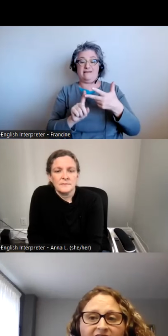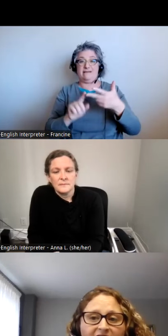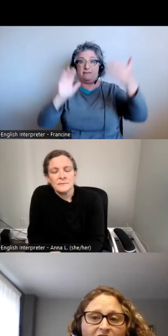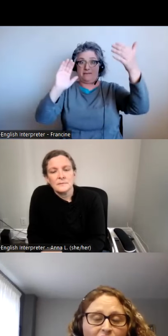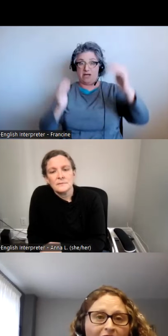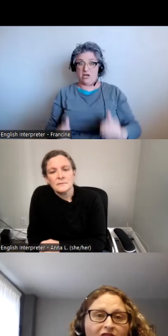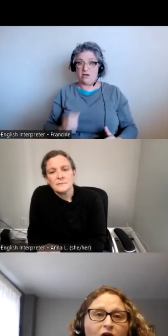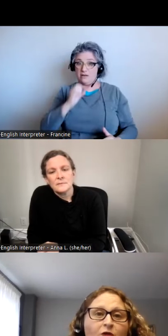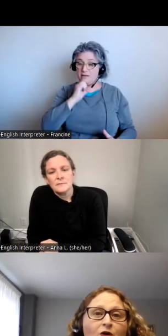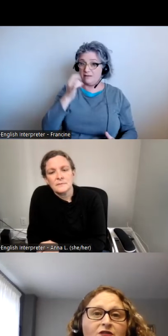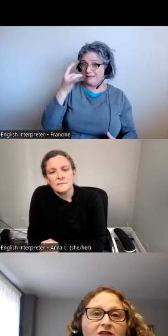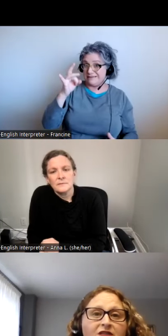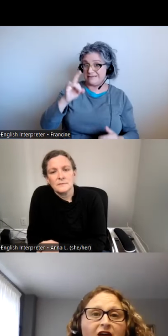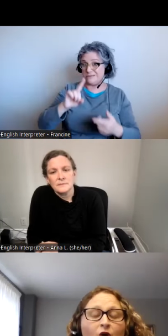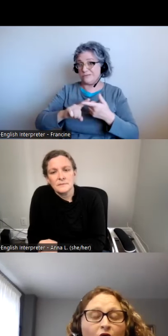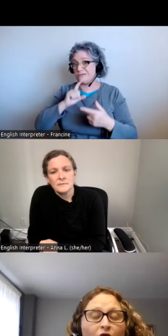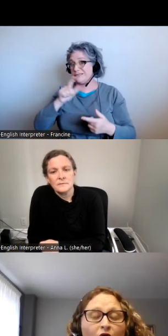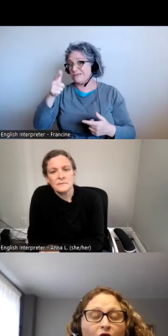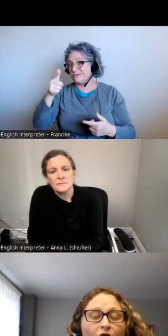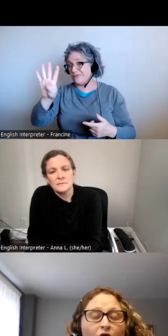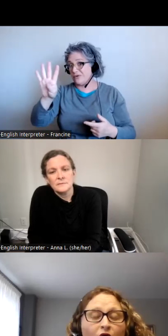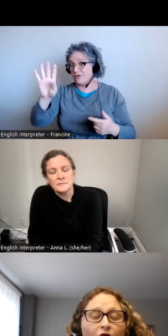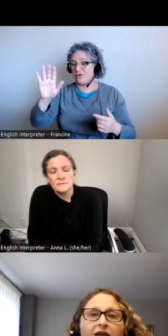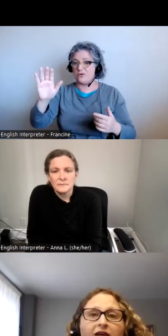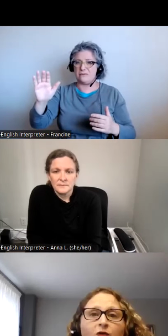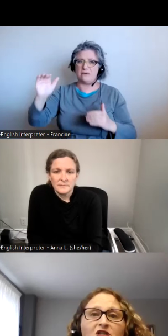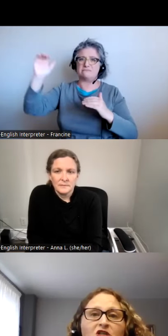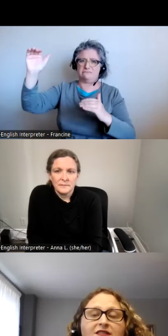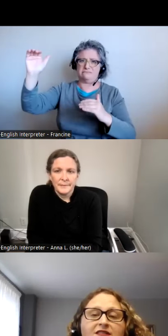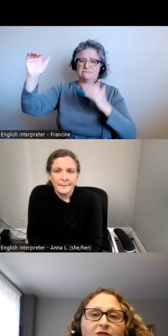and a slight touch more for the 16 to 17-year-olds. I